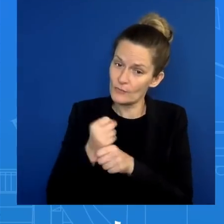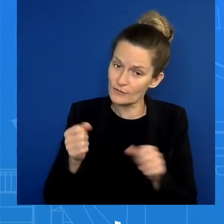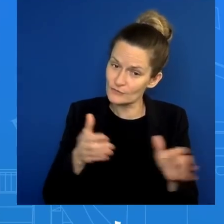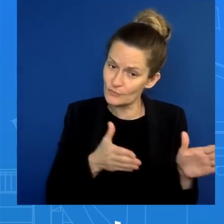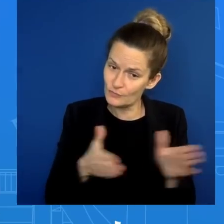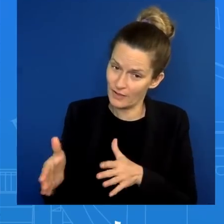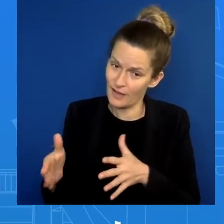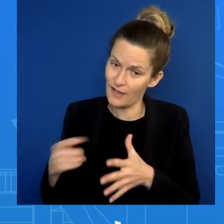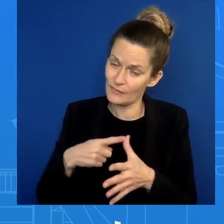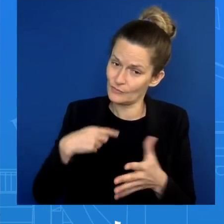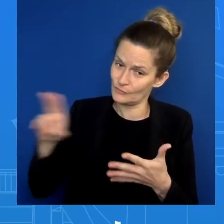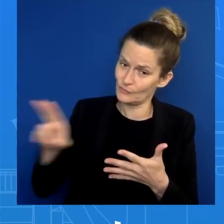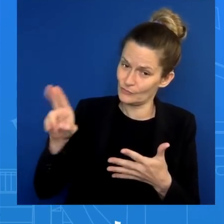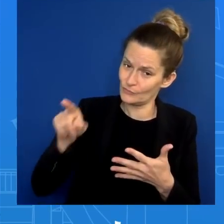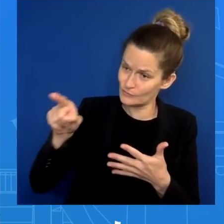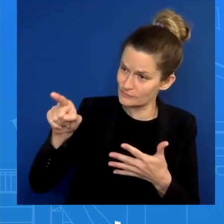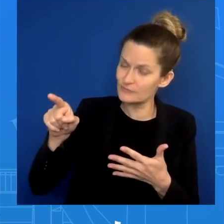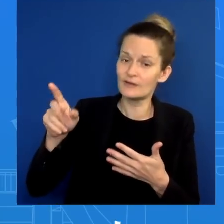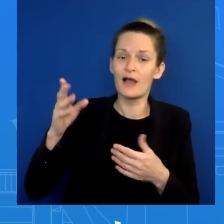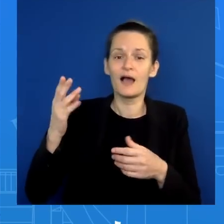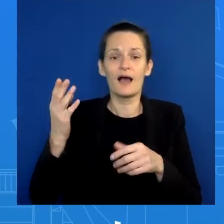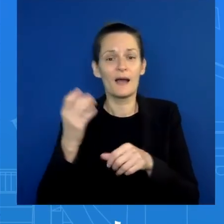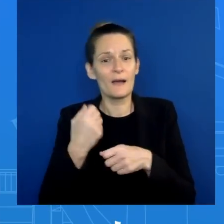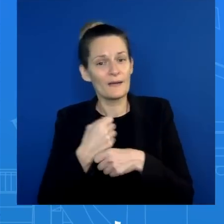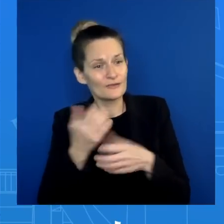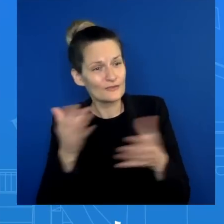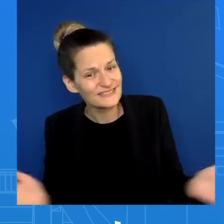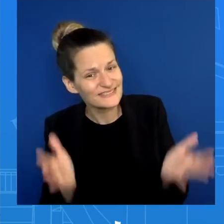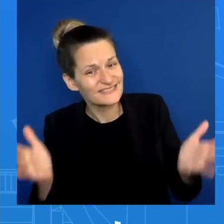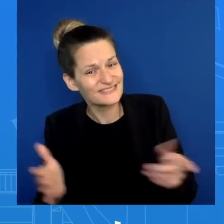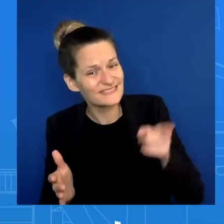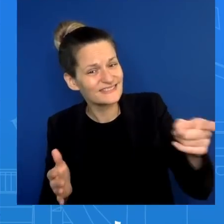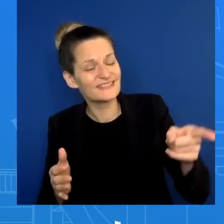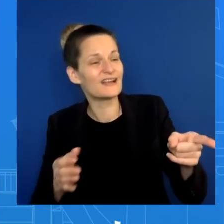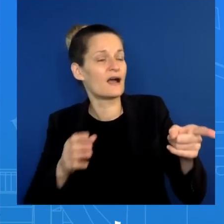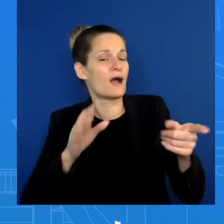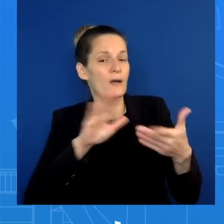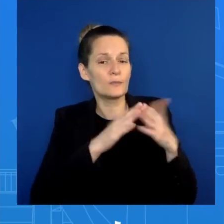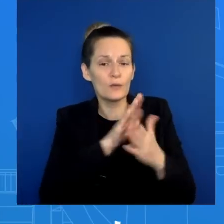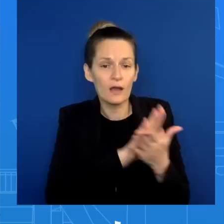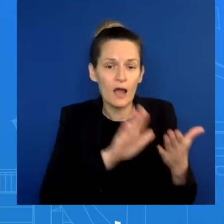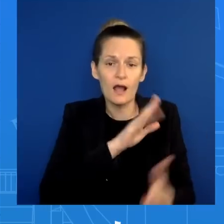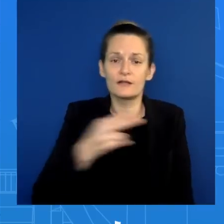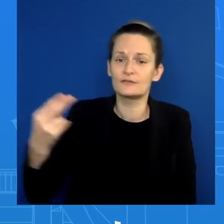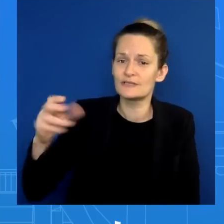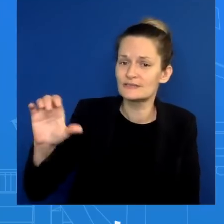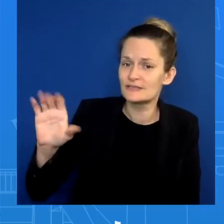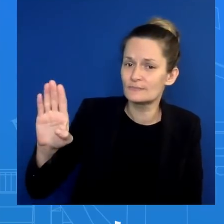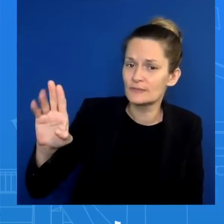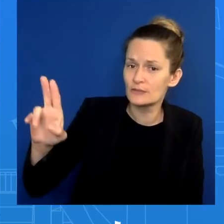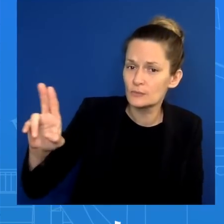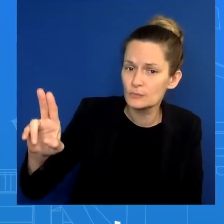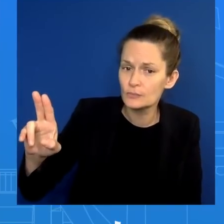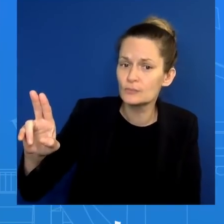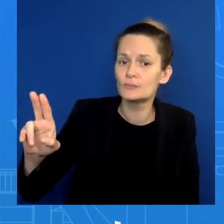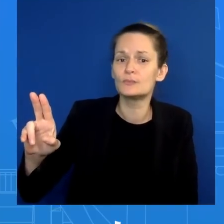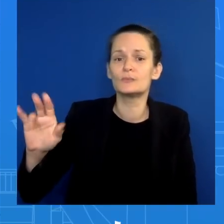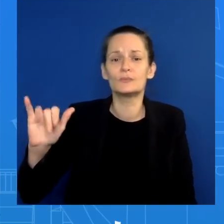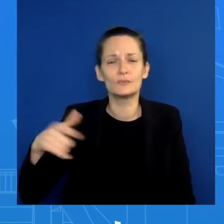And another thing that we've done is ask for Pell Grants to be doubled and a lot more. So we're going to try to do our best